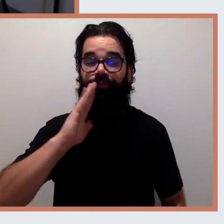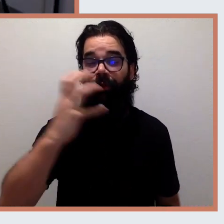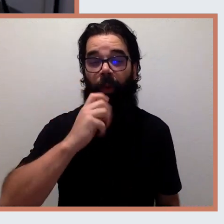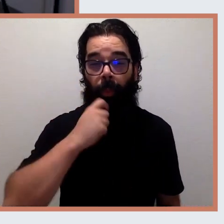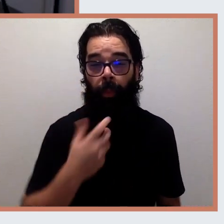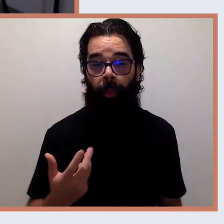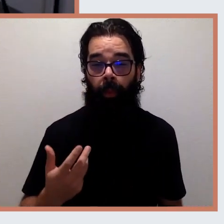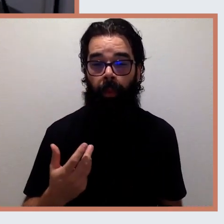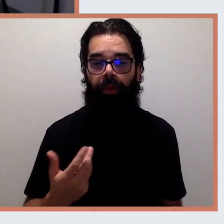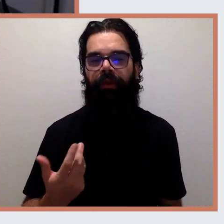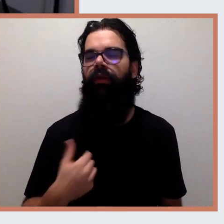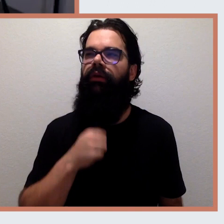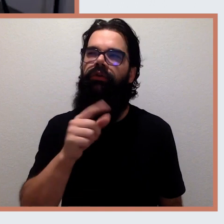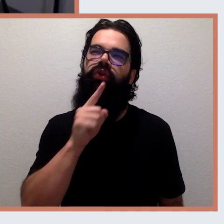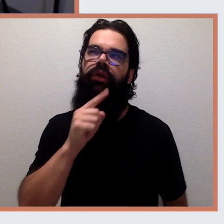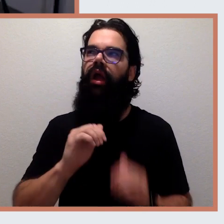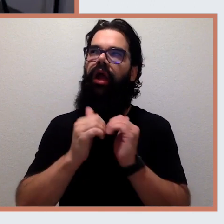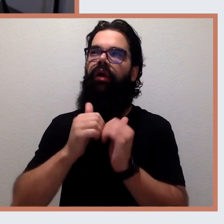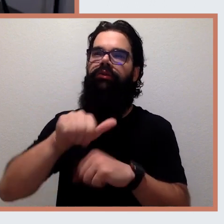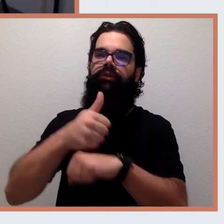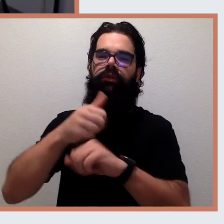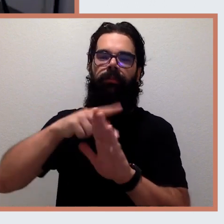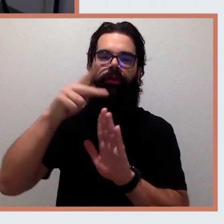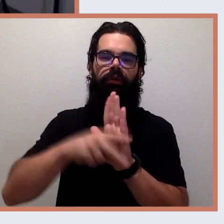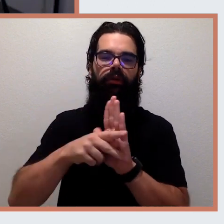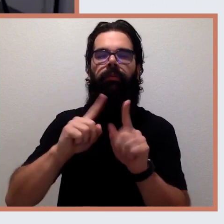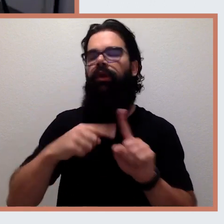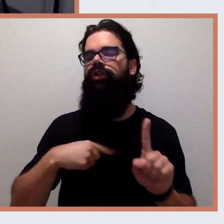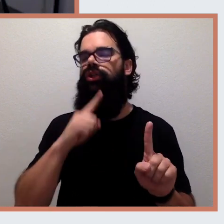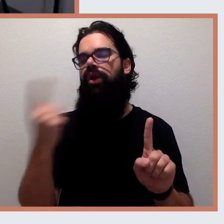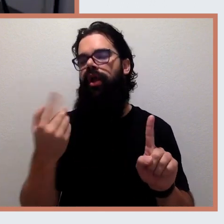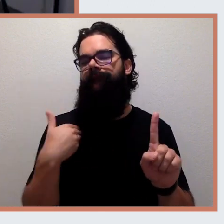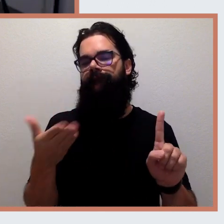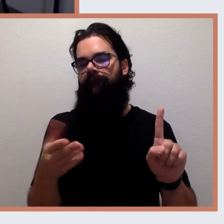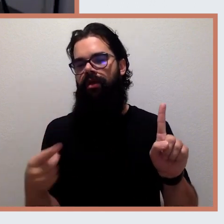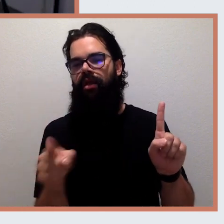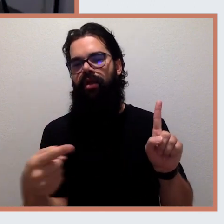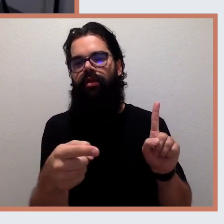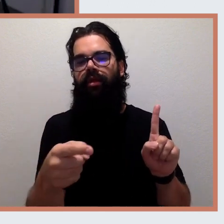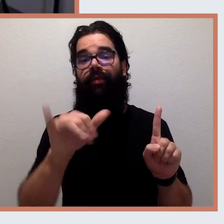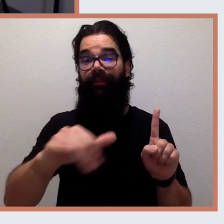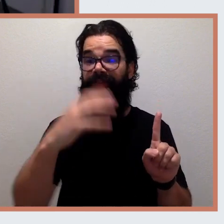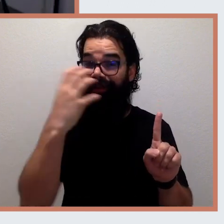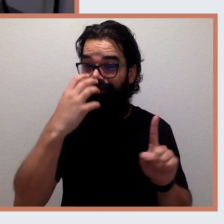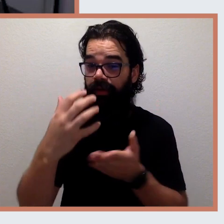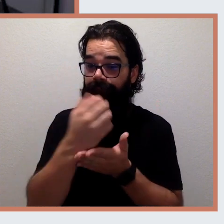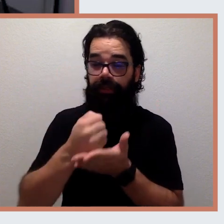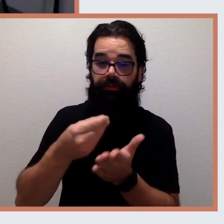and make films and/or act can do so. That'd be dope. I don't know how to start that program personally, but I feel like there's a way.